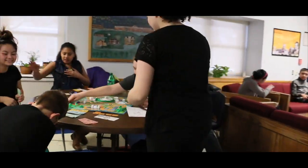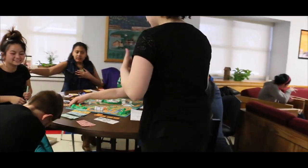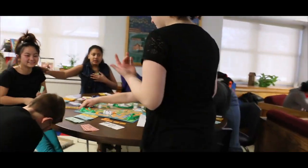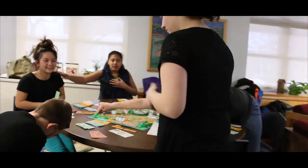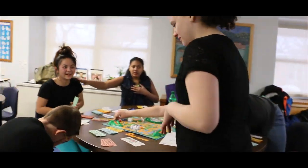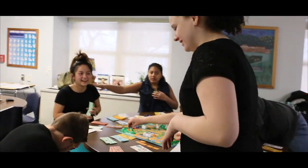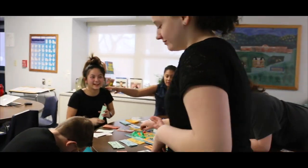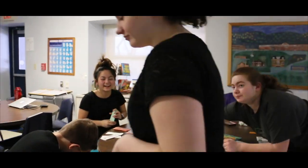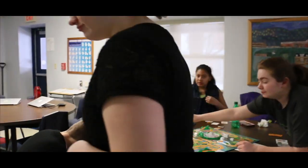What's up?